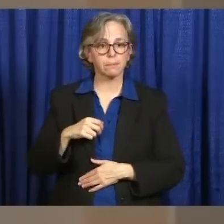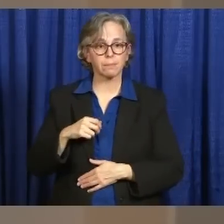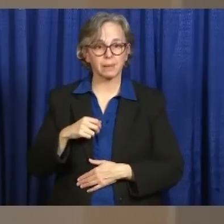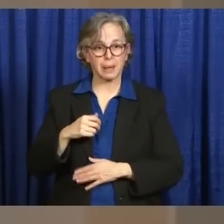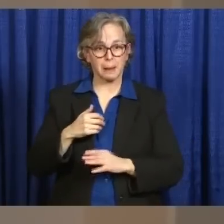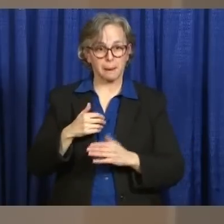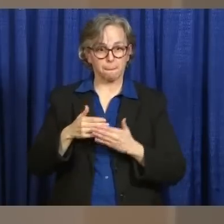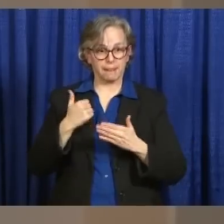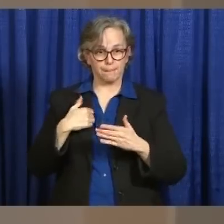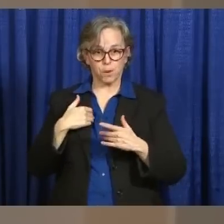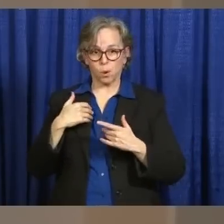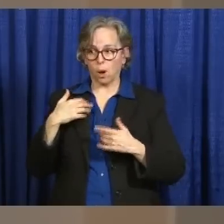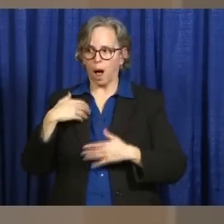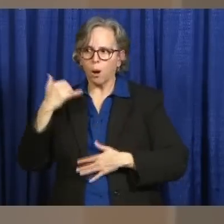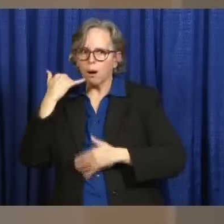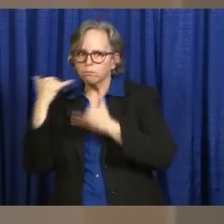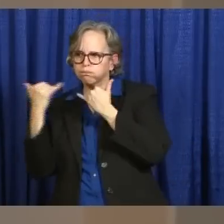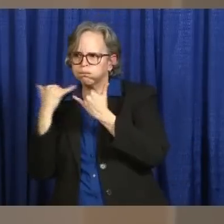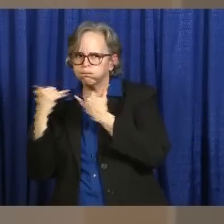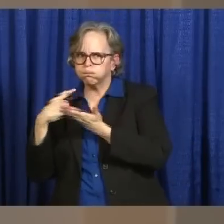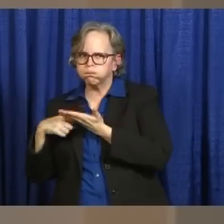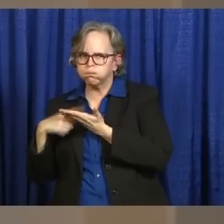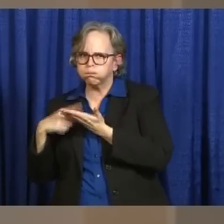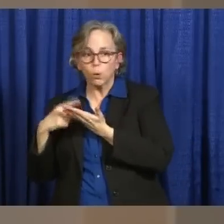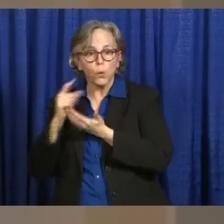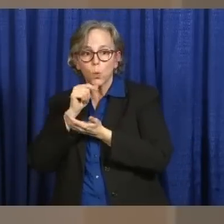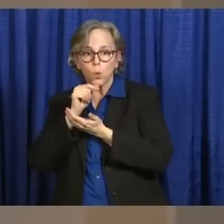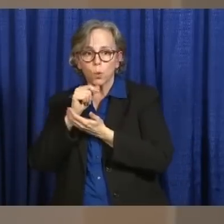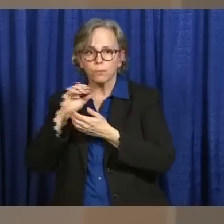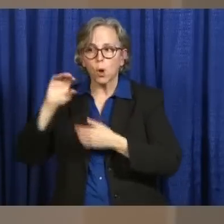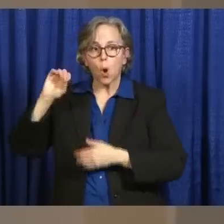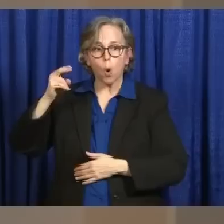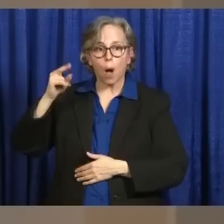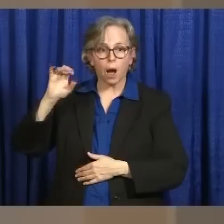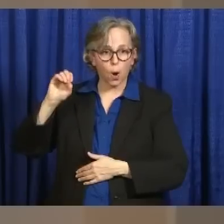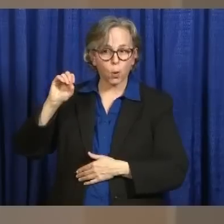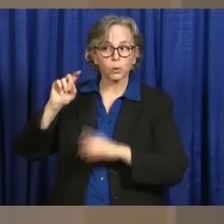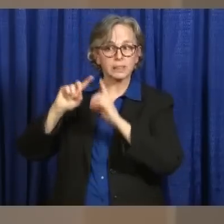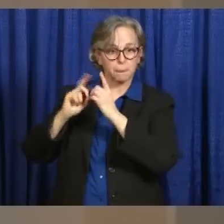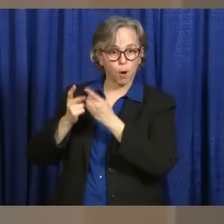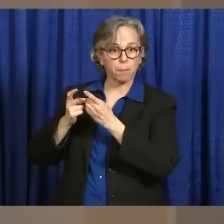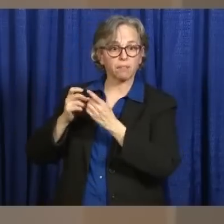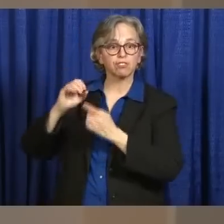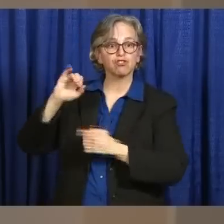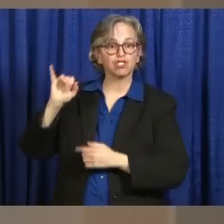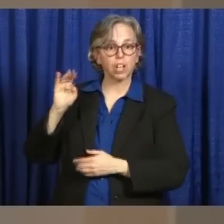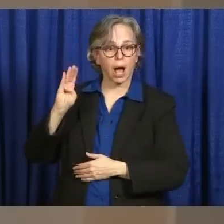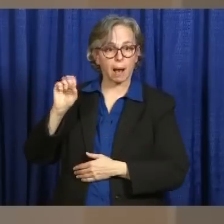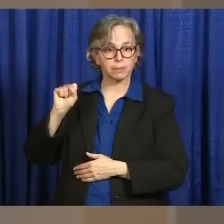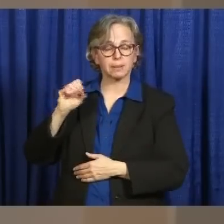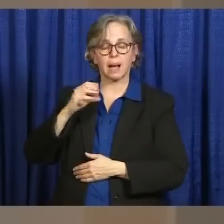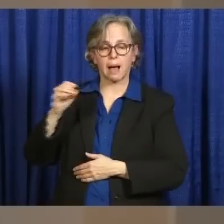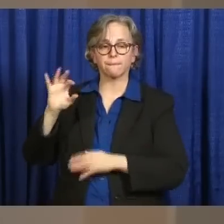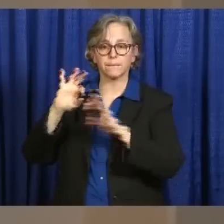THE UNEMPLOYMENT COMPENSATION SYSTEM. RIGHT BEFORE I WALKED